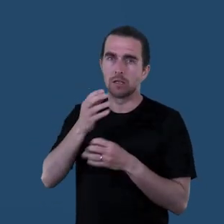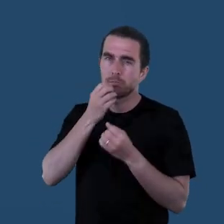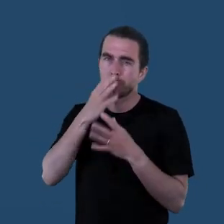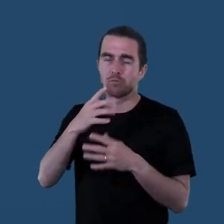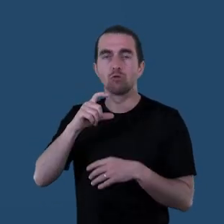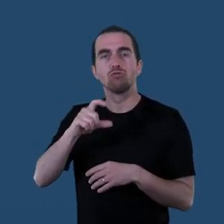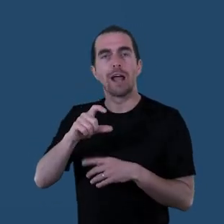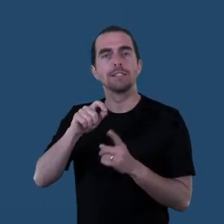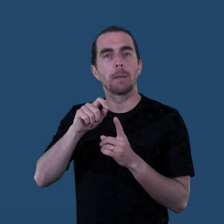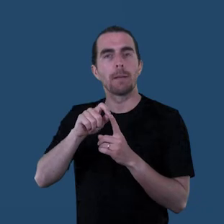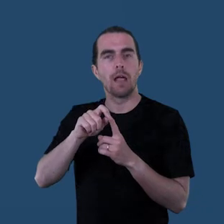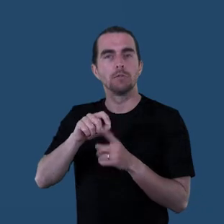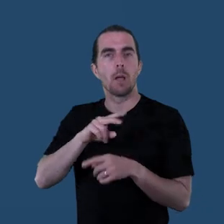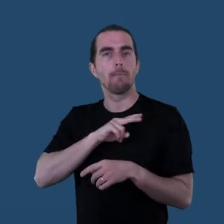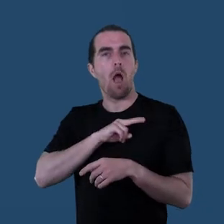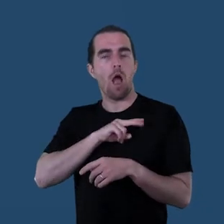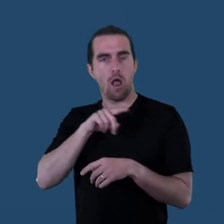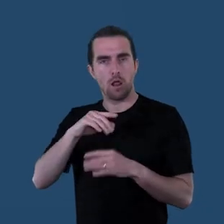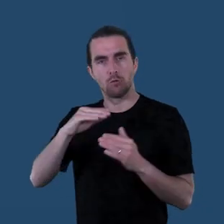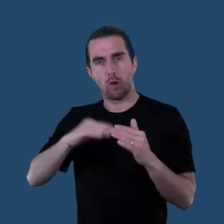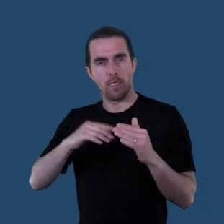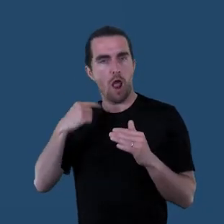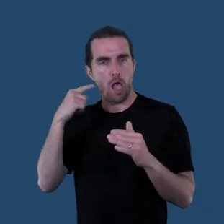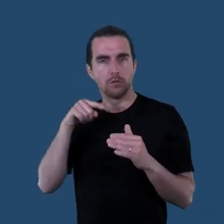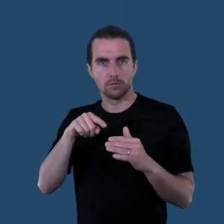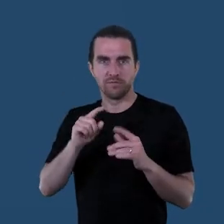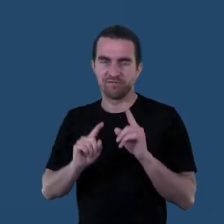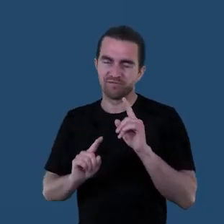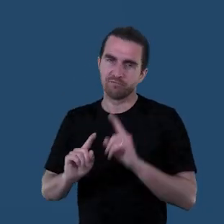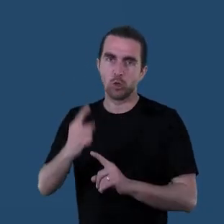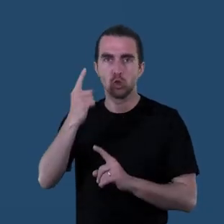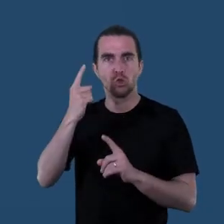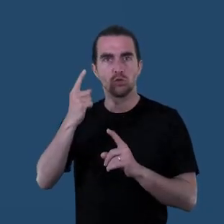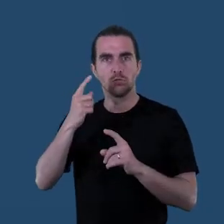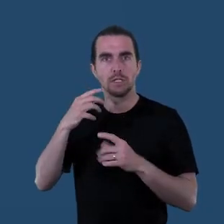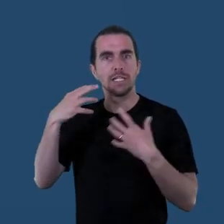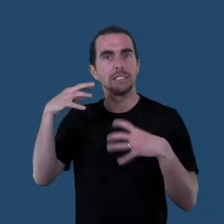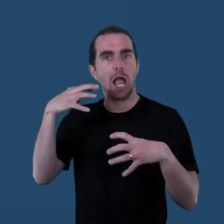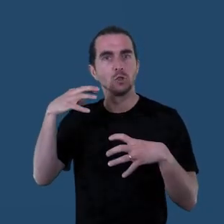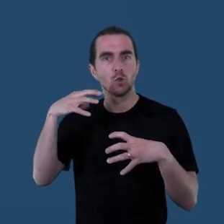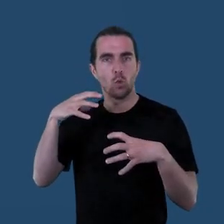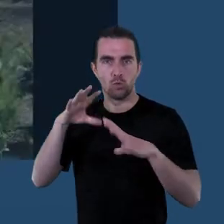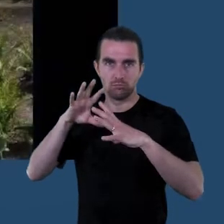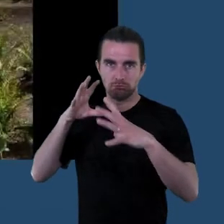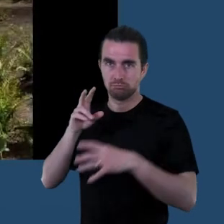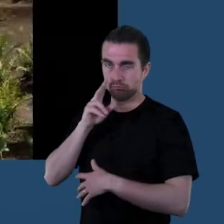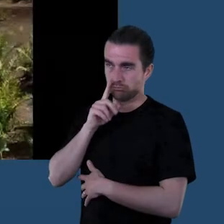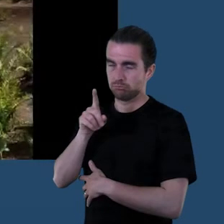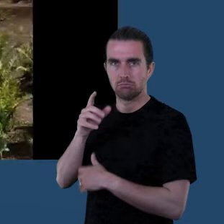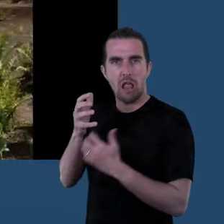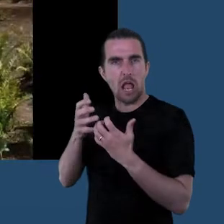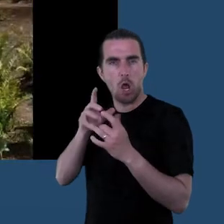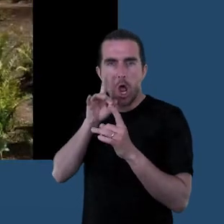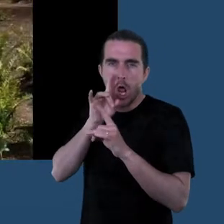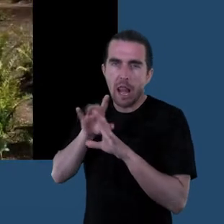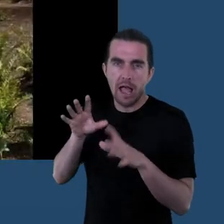Crystal Palace Park in South London, was one of the first ever displays of dinosaur models and how they might've looked.